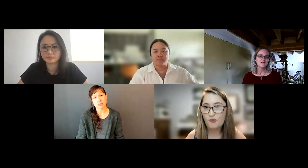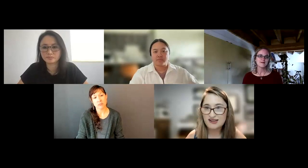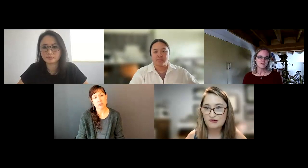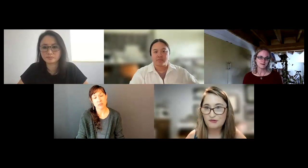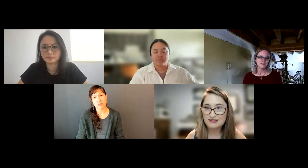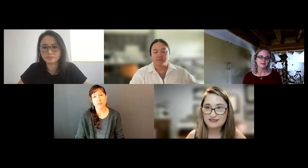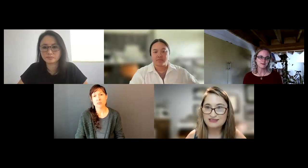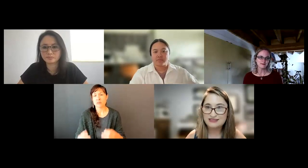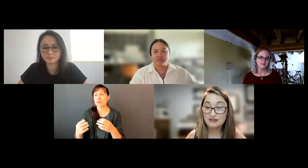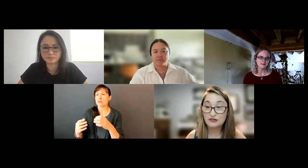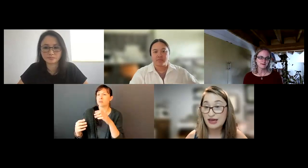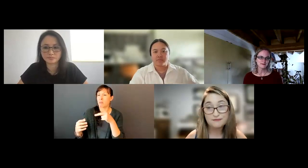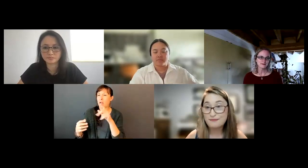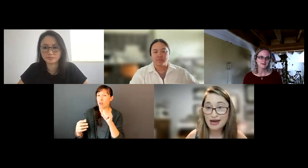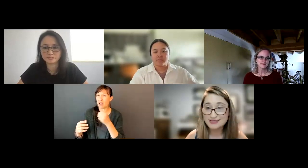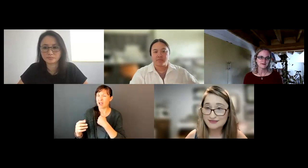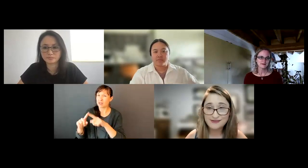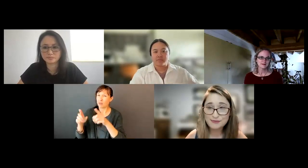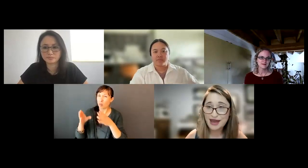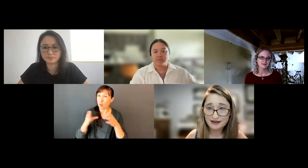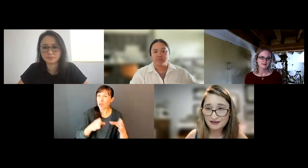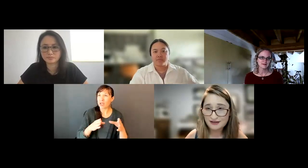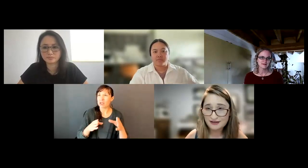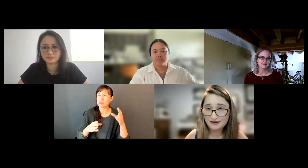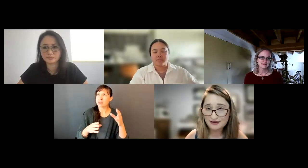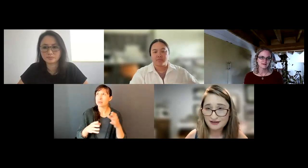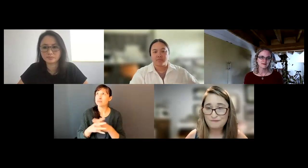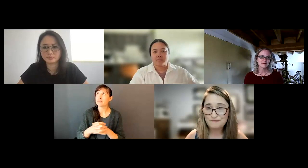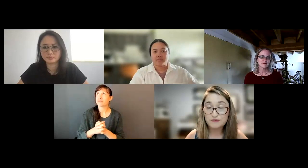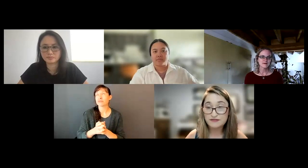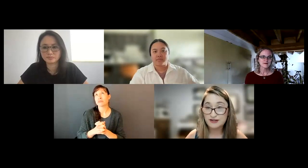One, was looking at past feedback from different clients